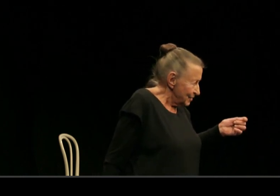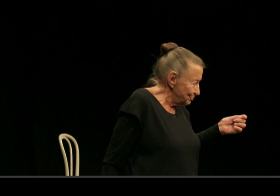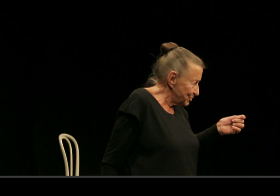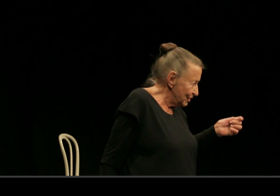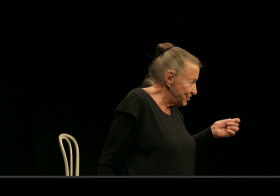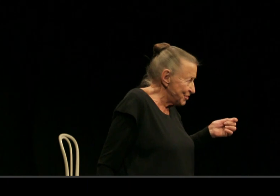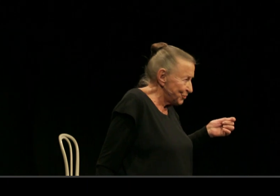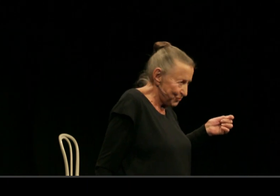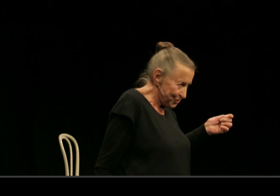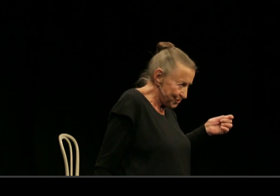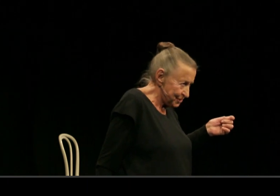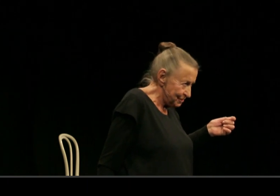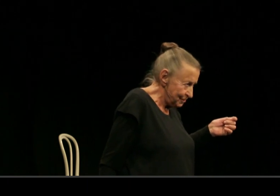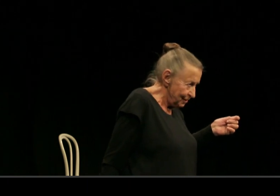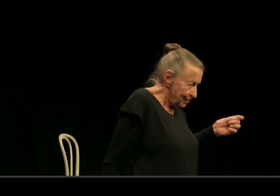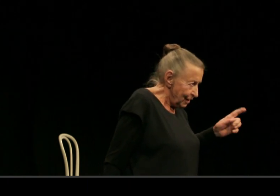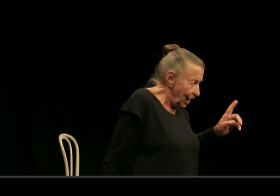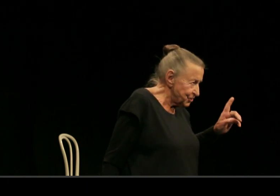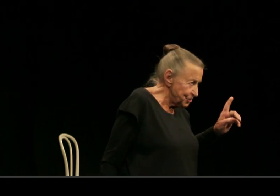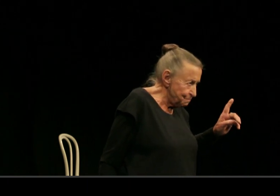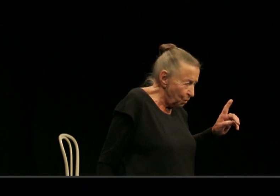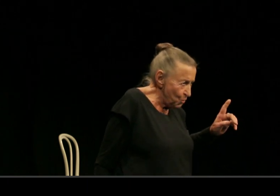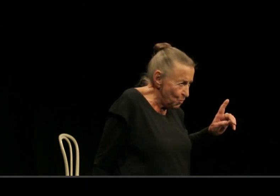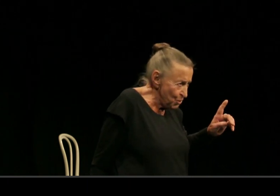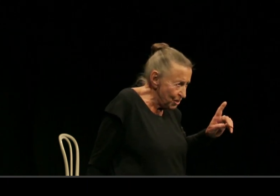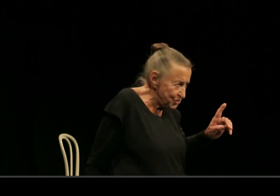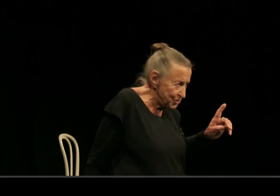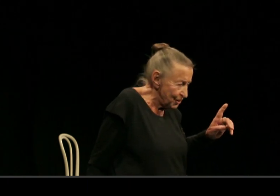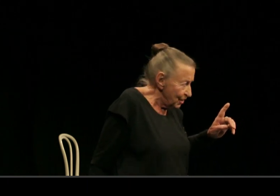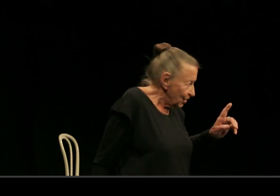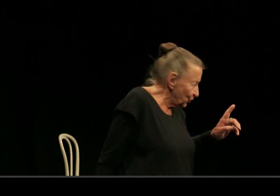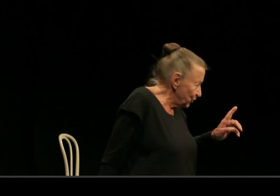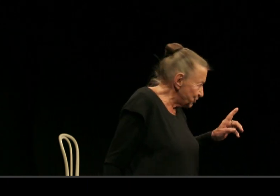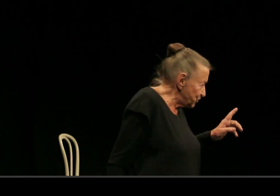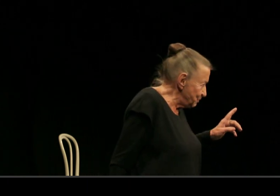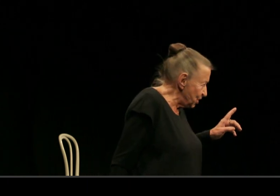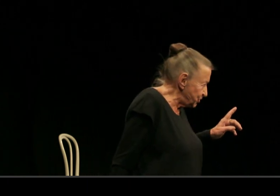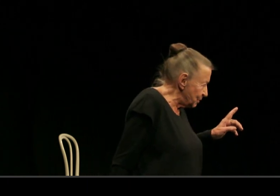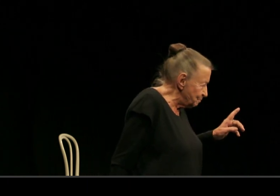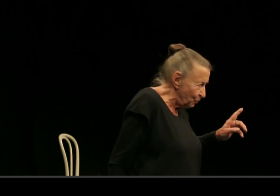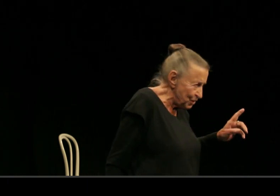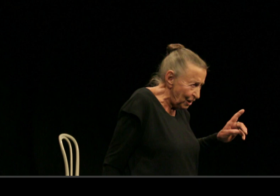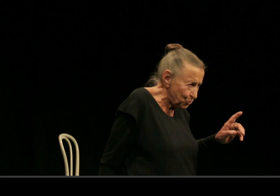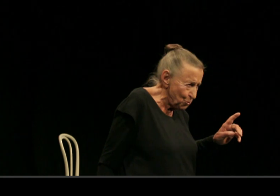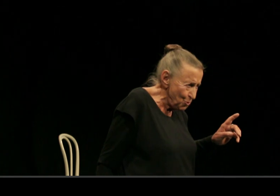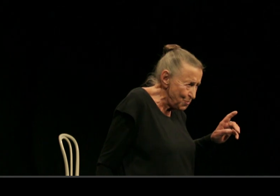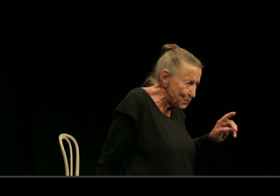You caught that, right? You understood? So: who is our trash?"